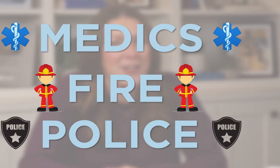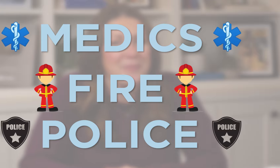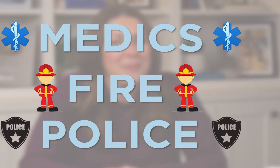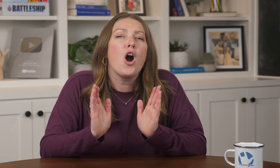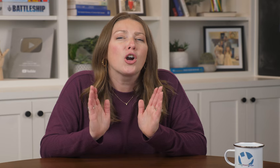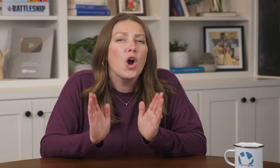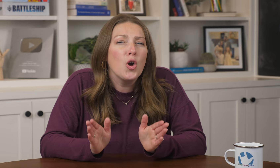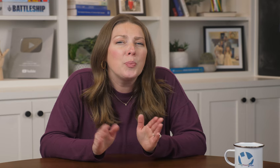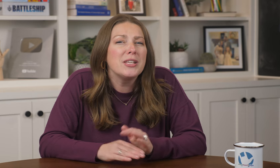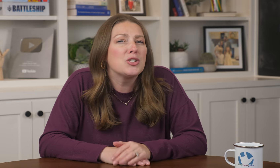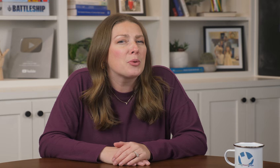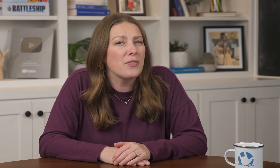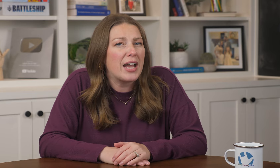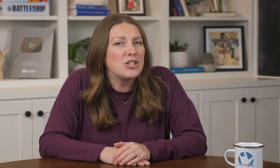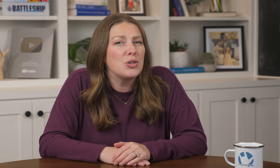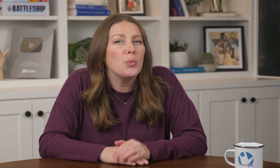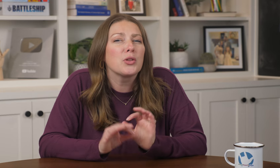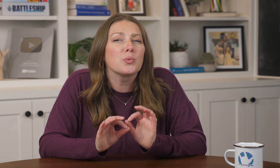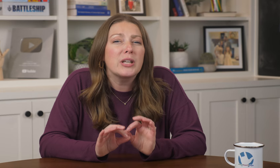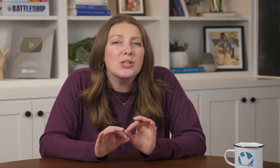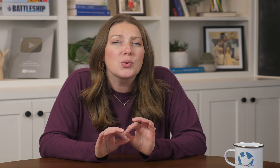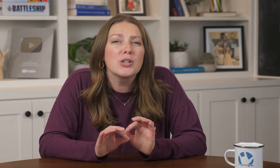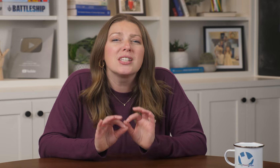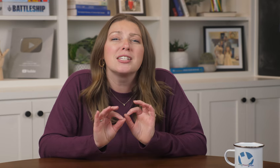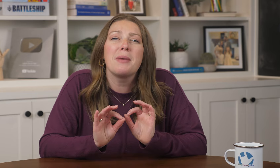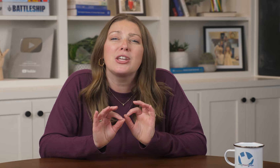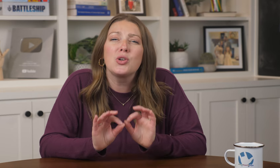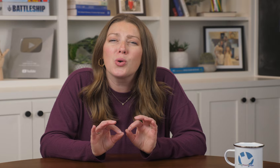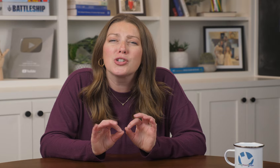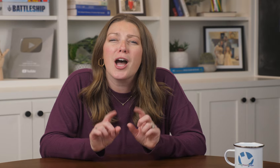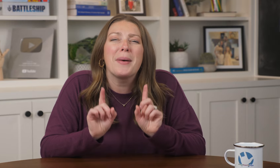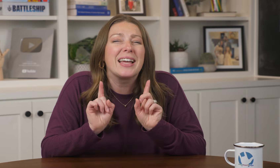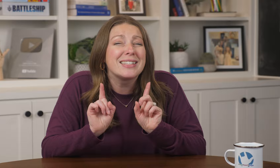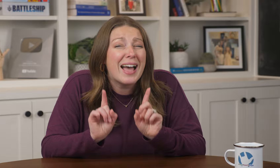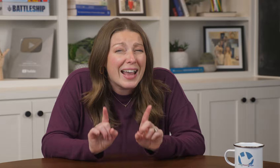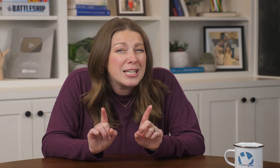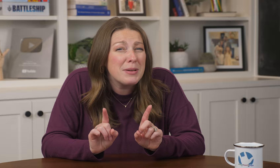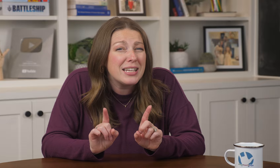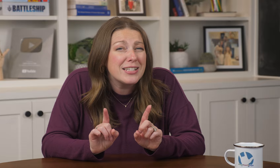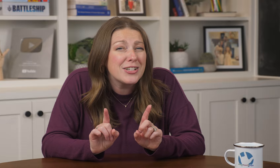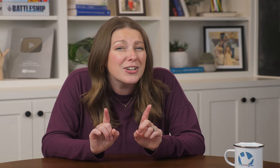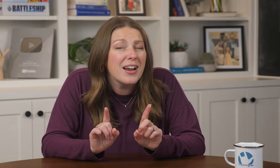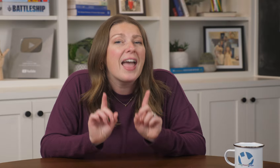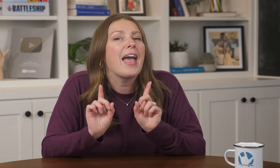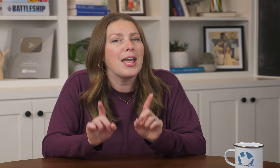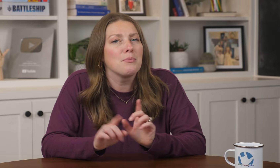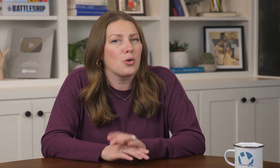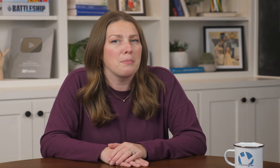Our hope is to provide you with a resource to make your job a tiny bit easier and more impactful.